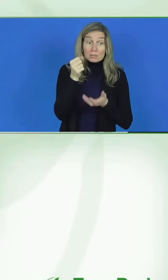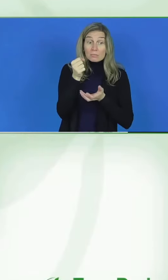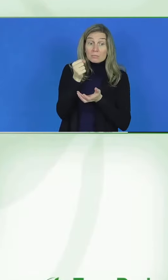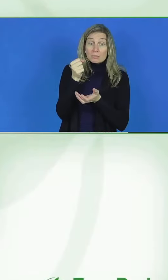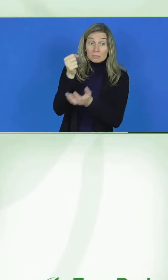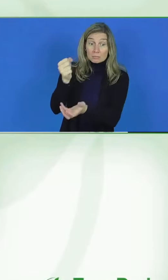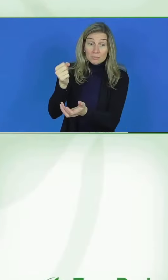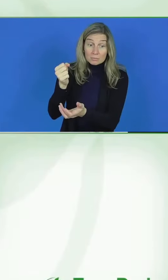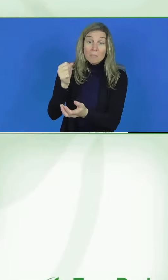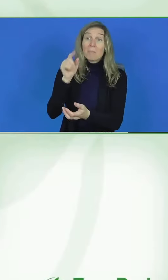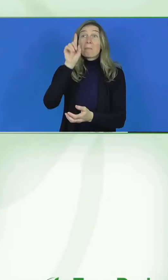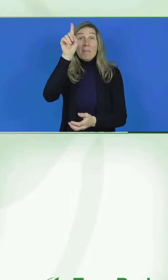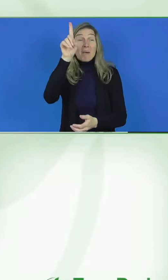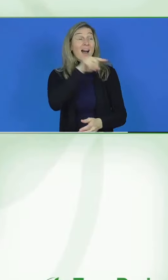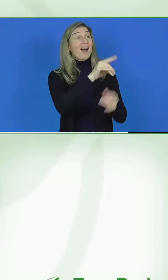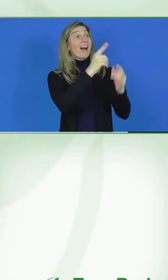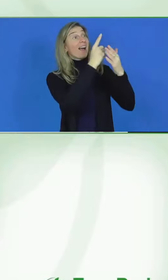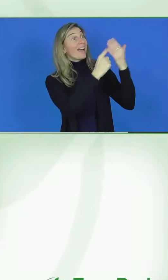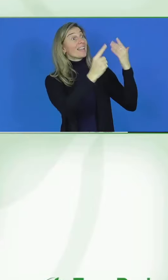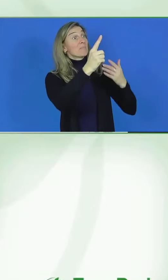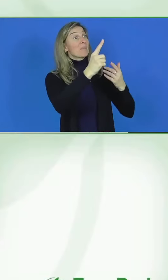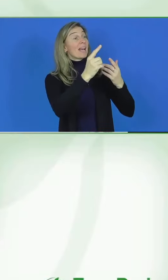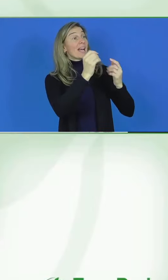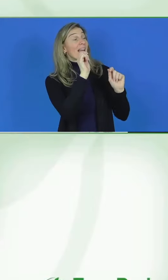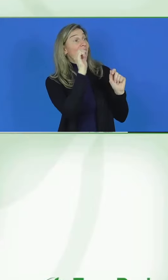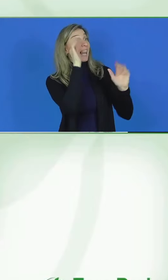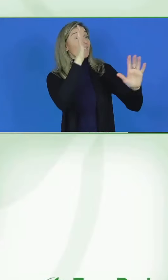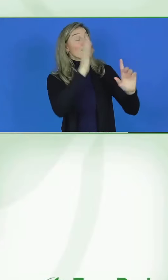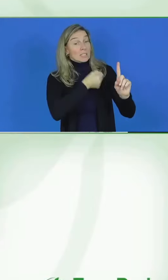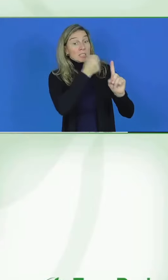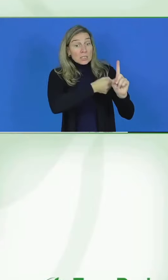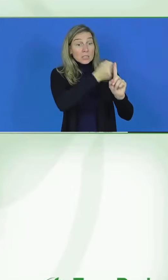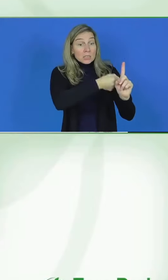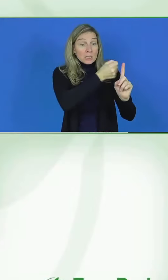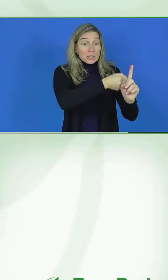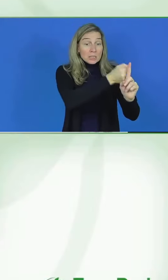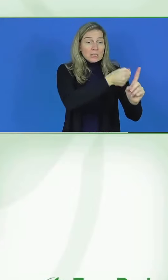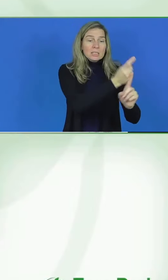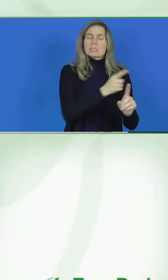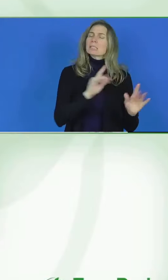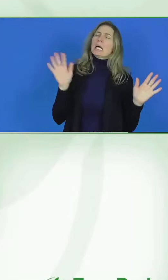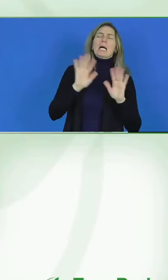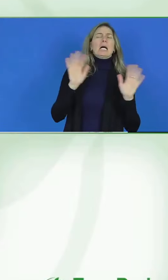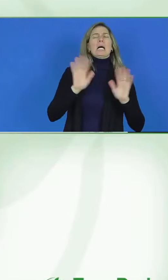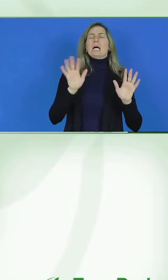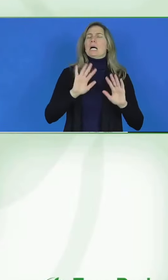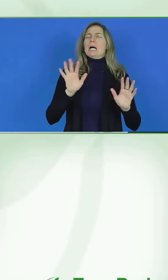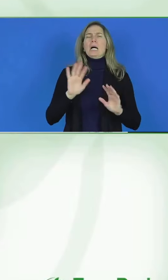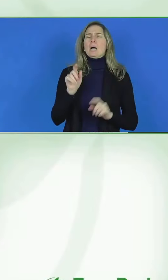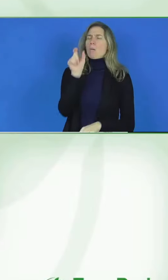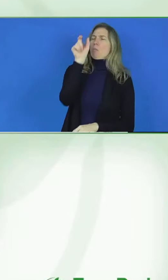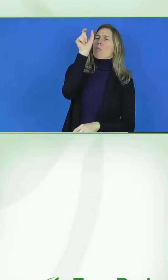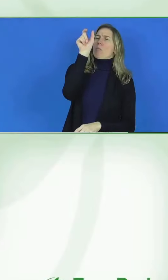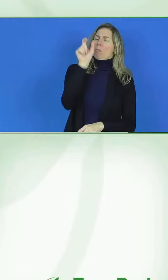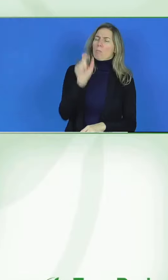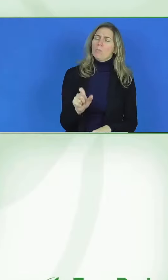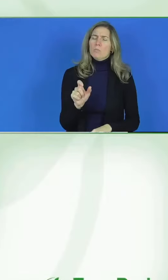they kept saying no, you can only have personal care if the person was able to direct the care of themselves.